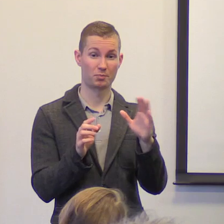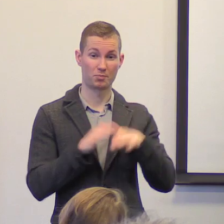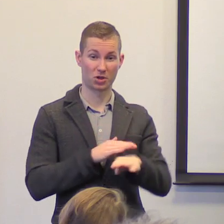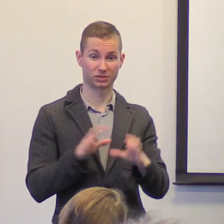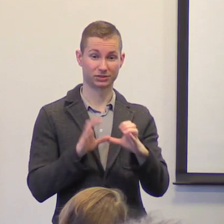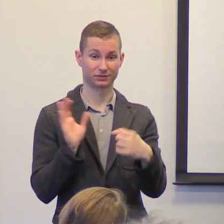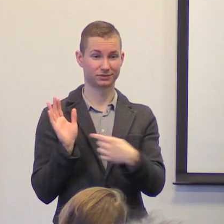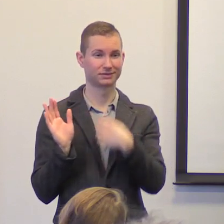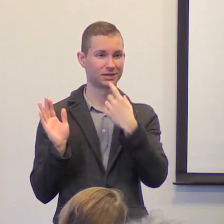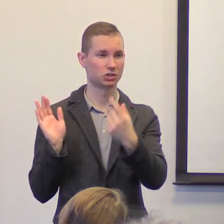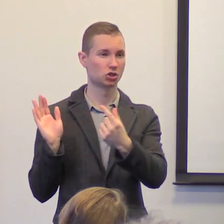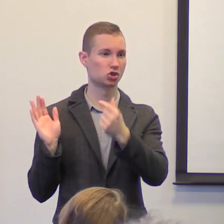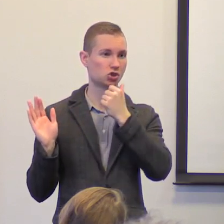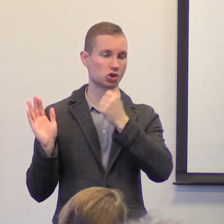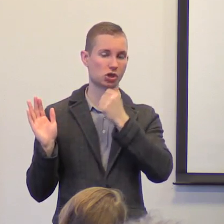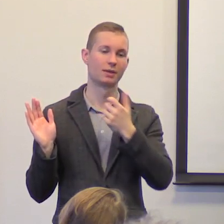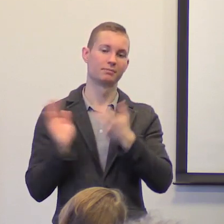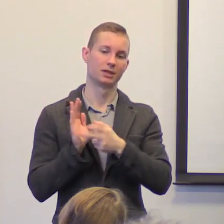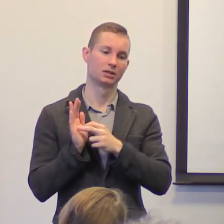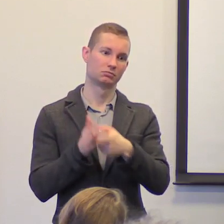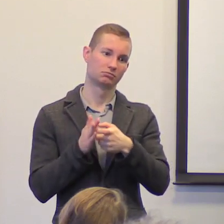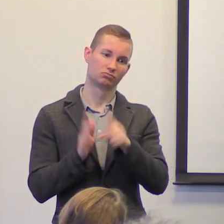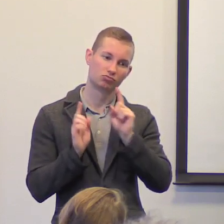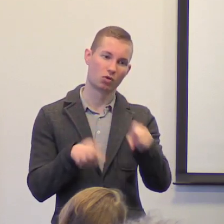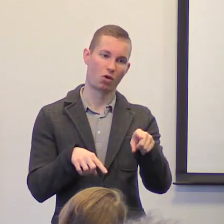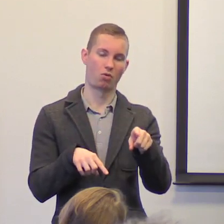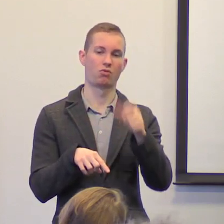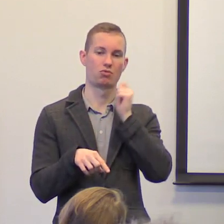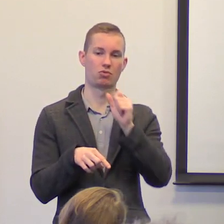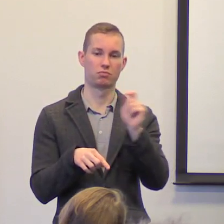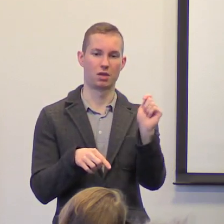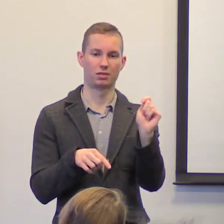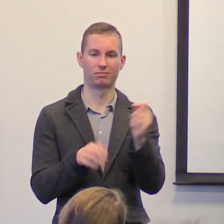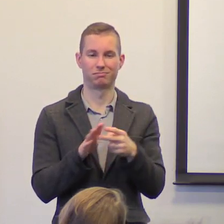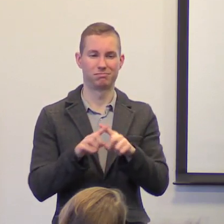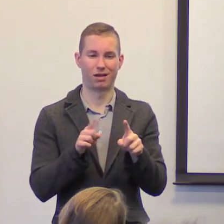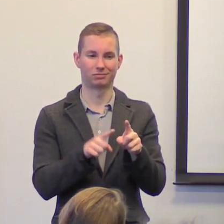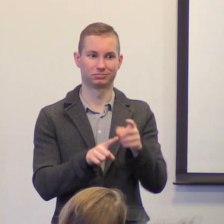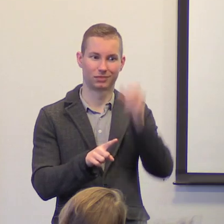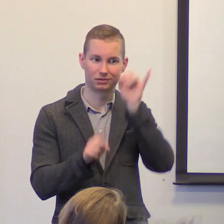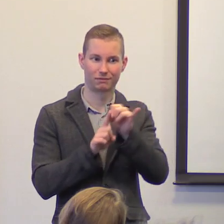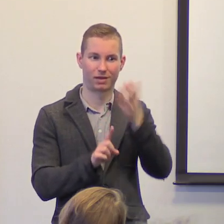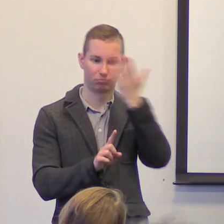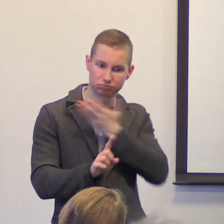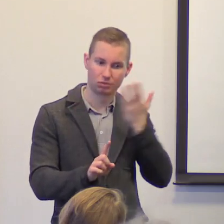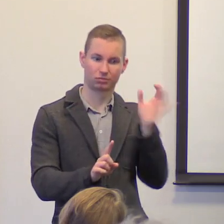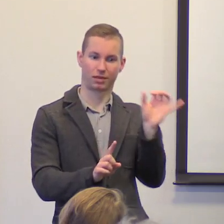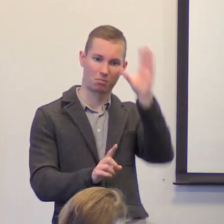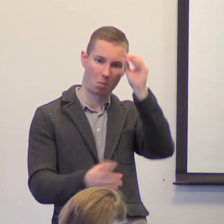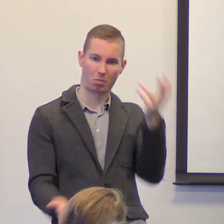And he therefore was told he was required to go to the girls room, even though he identifies and looks like a boy.